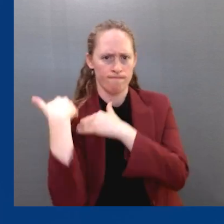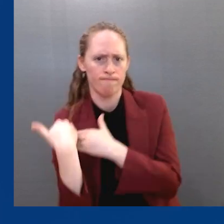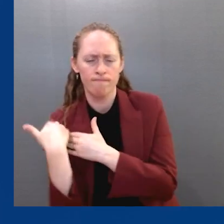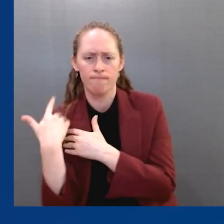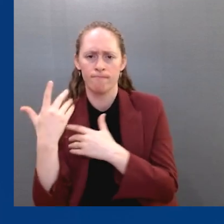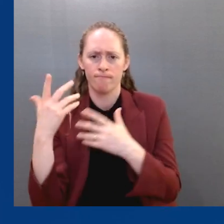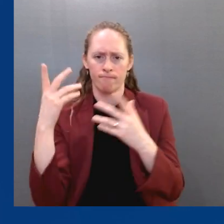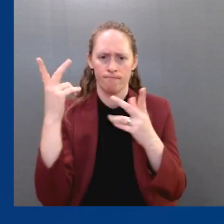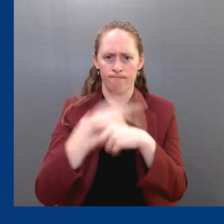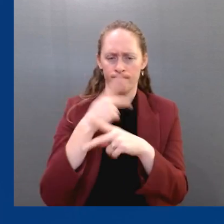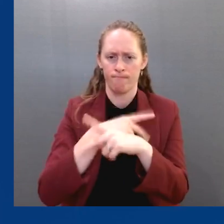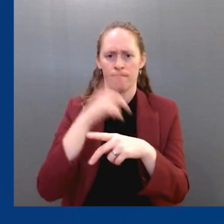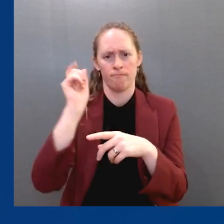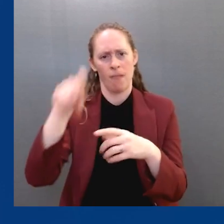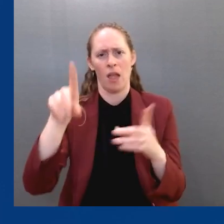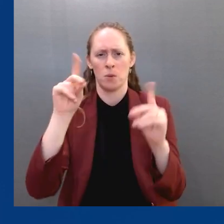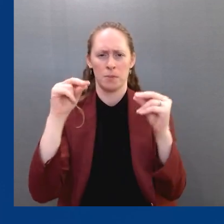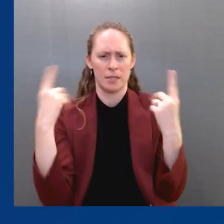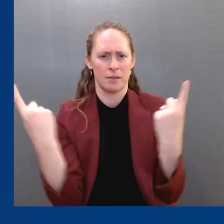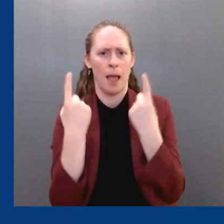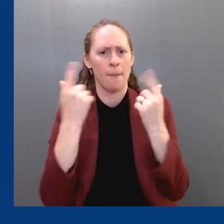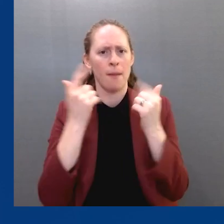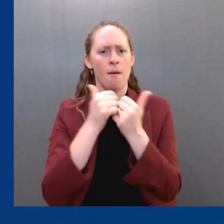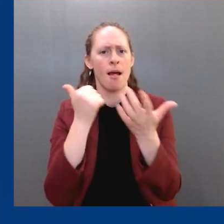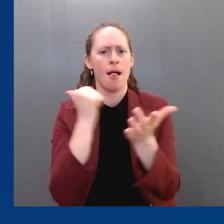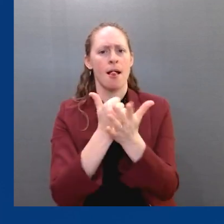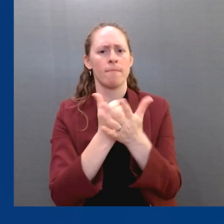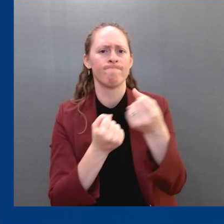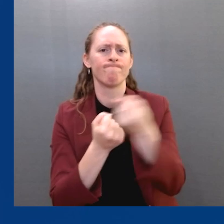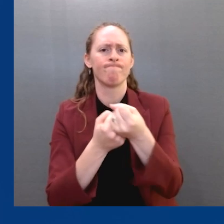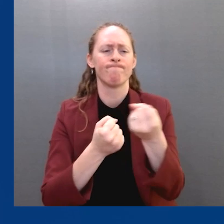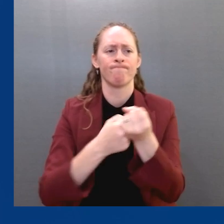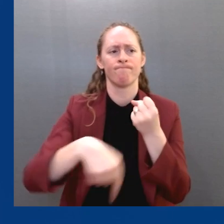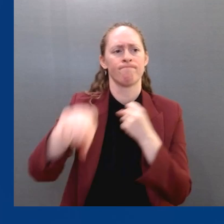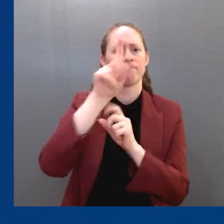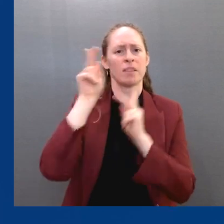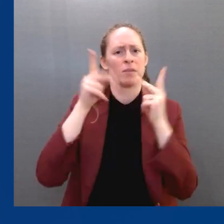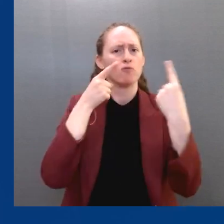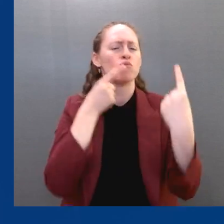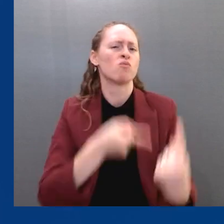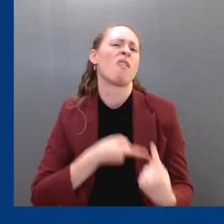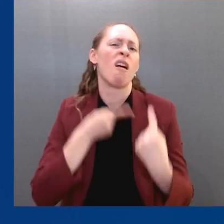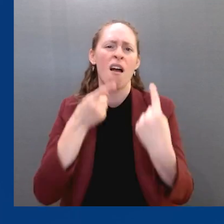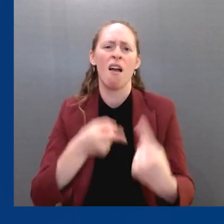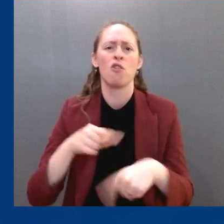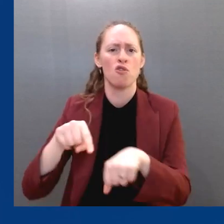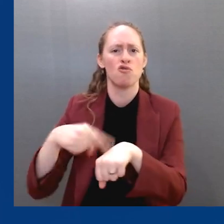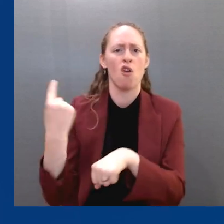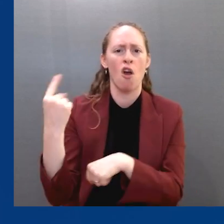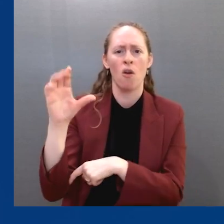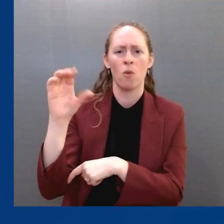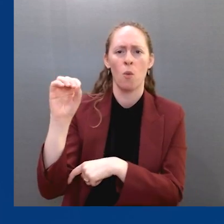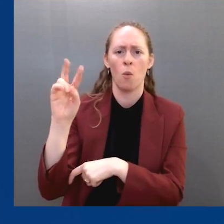That has been work that's been ongoing. We expect to reports out in early August. So really about three weeks away.